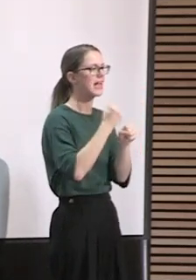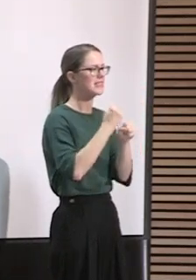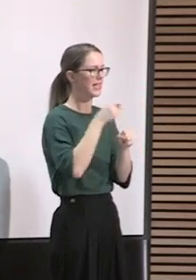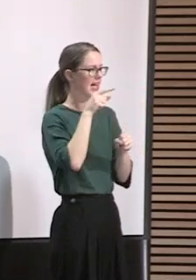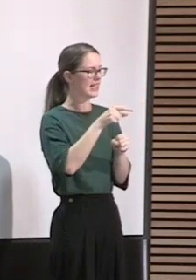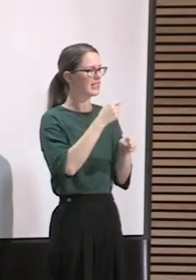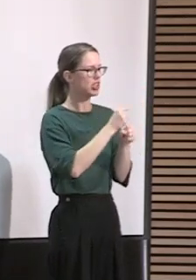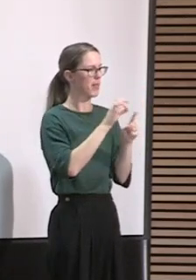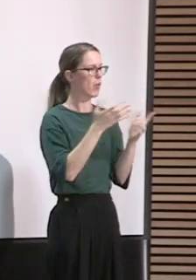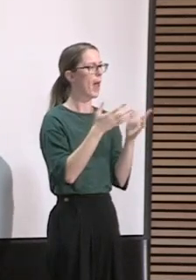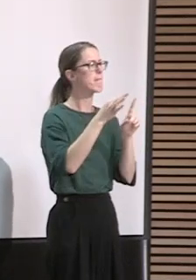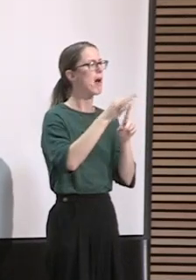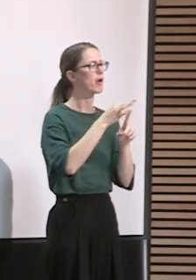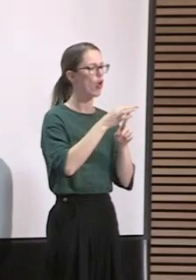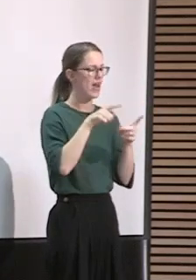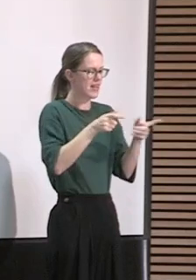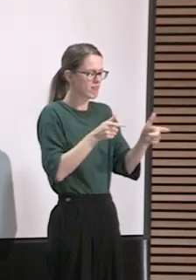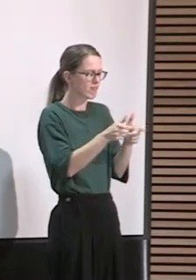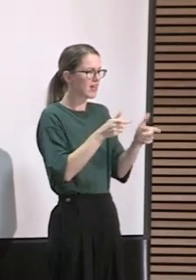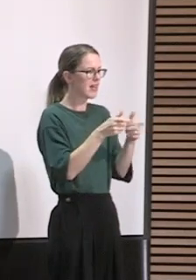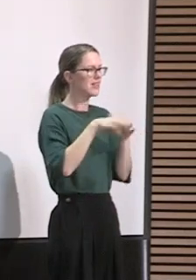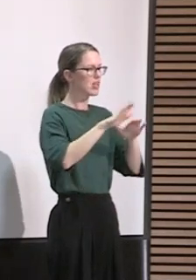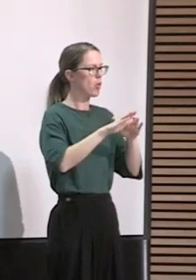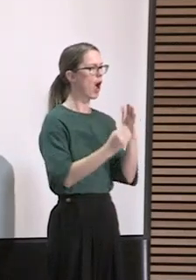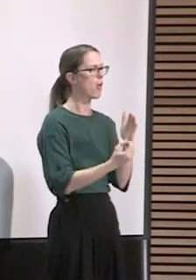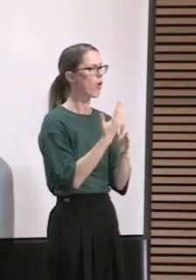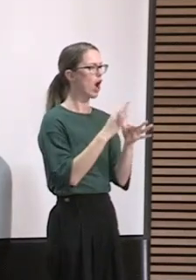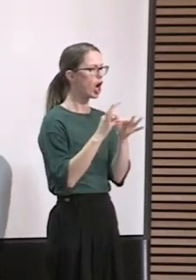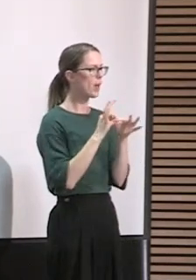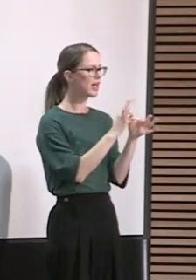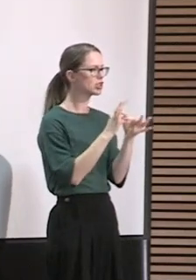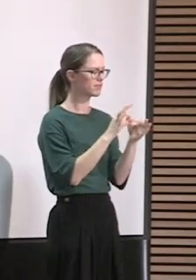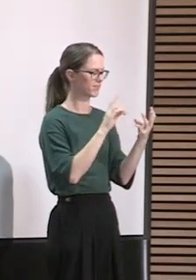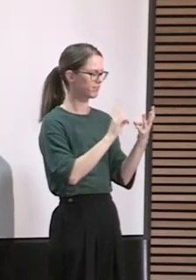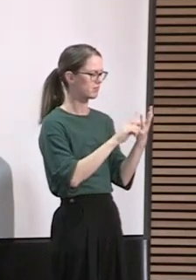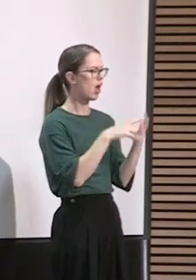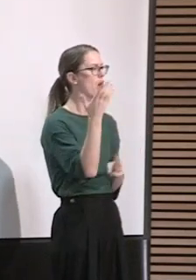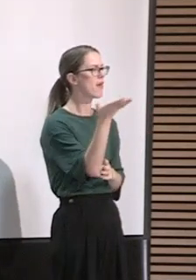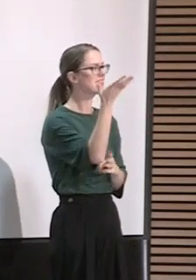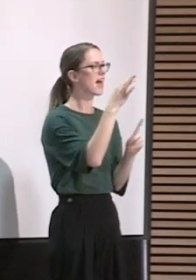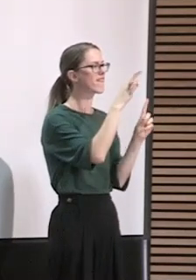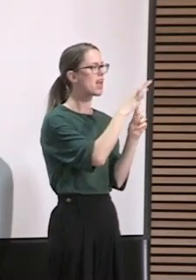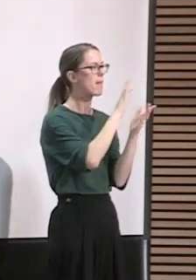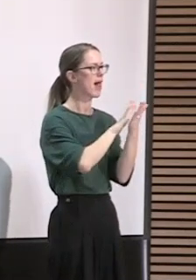Talamaitoga, of the New